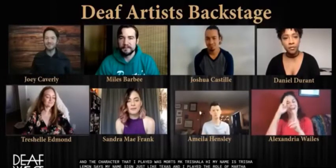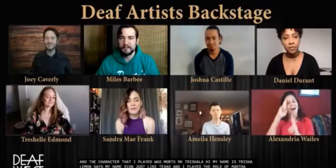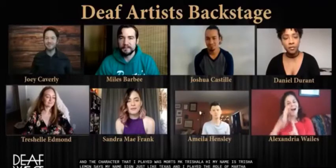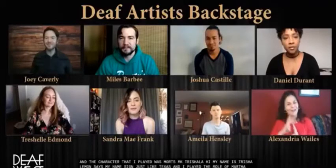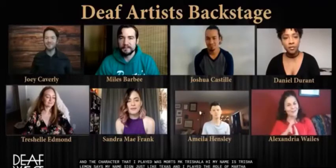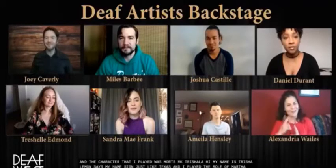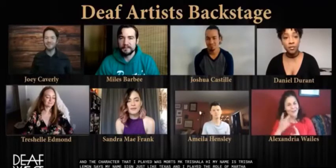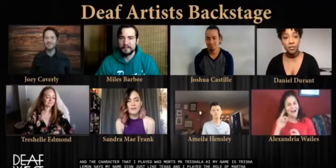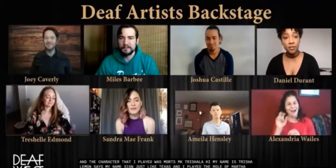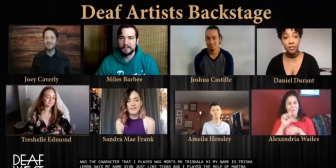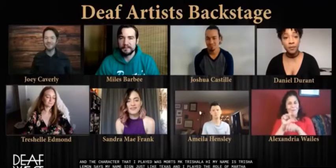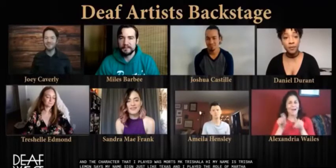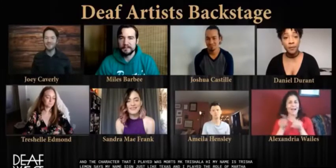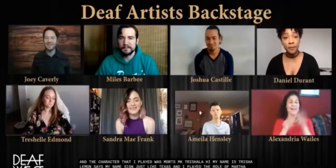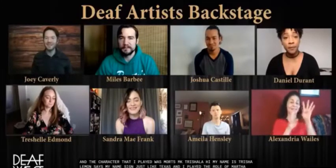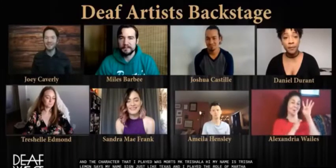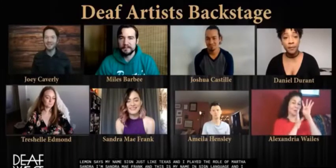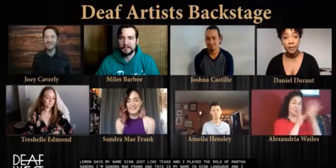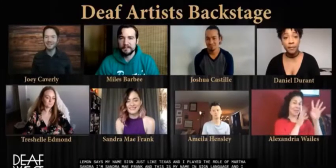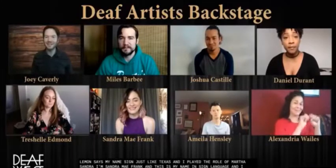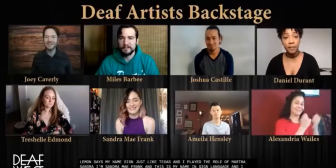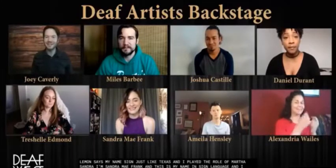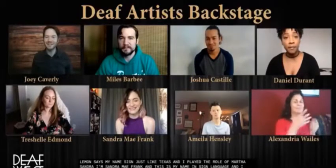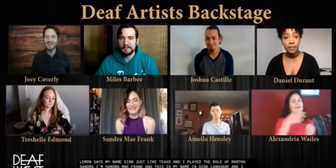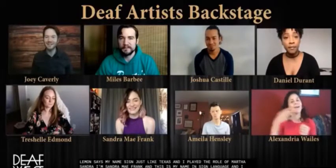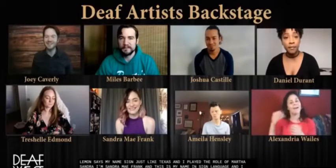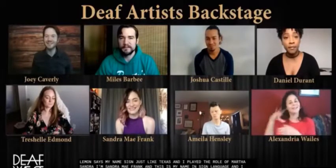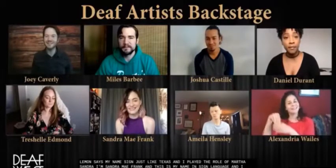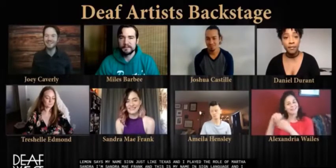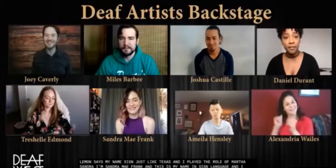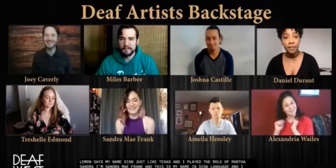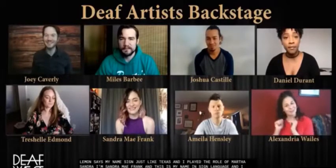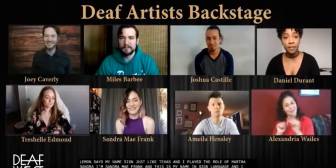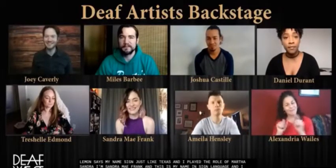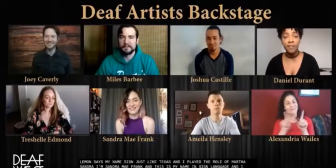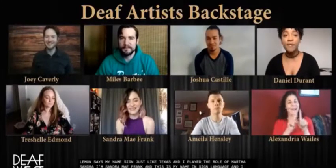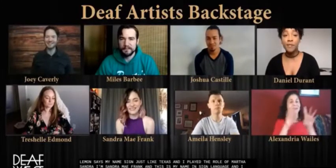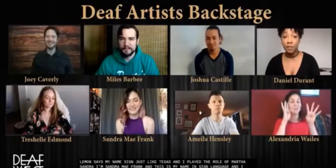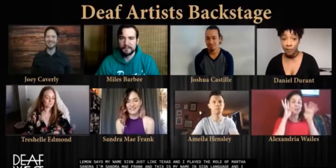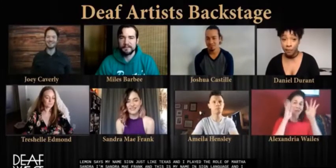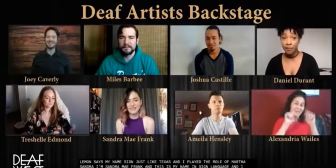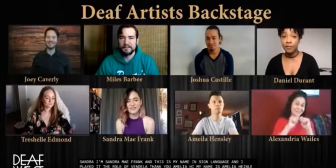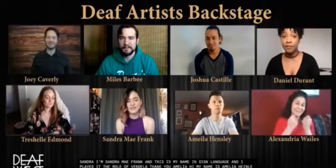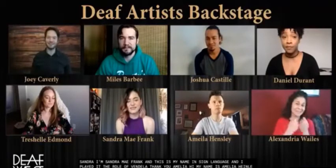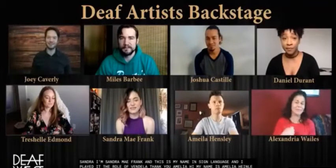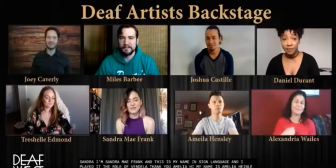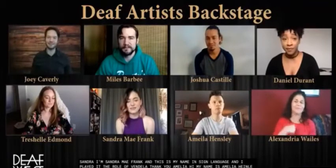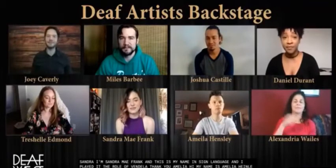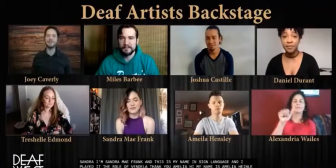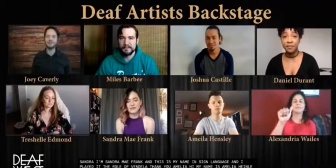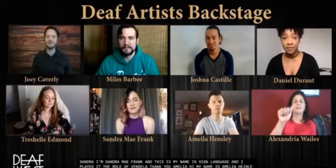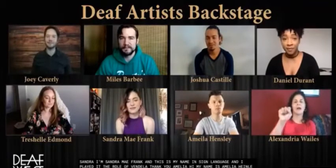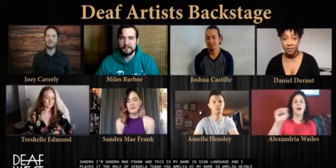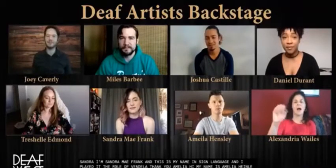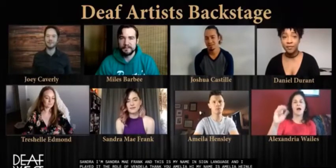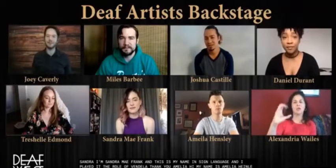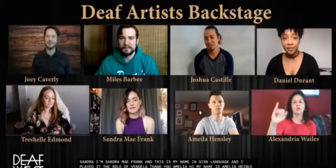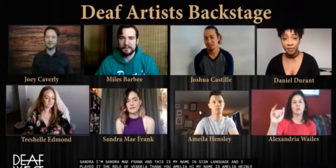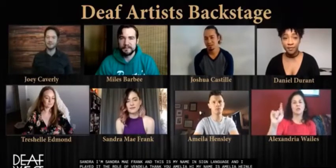And I had the very distinct honor in this production of working on the creative team as well as being a member of the ensemble in the show.